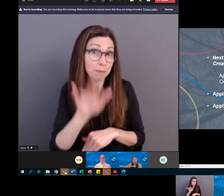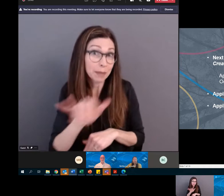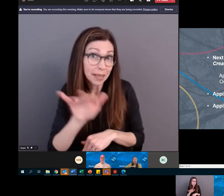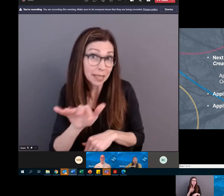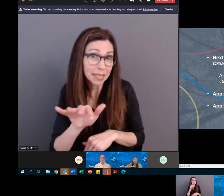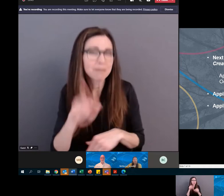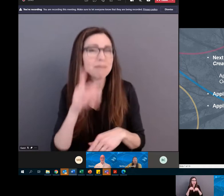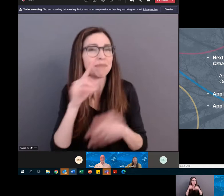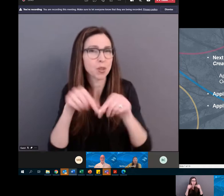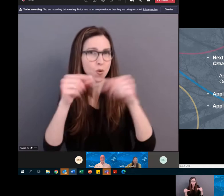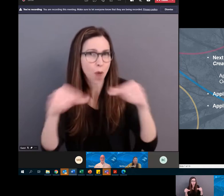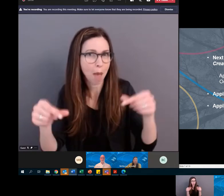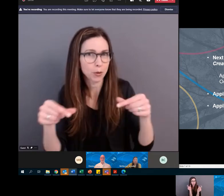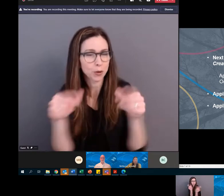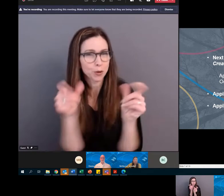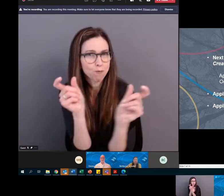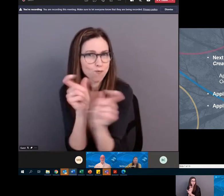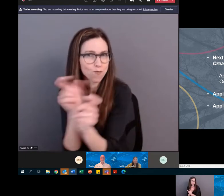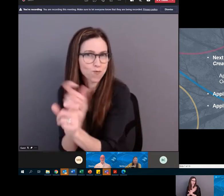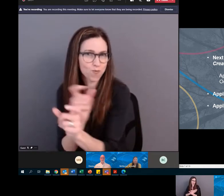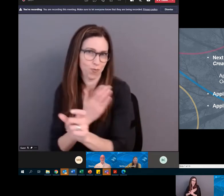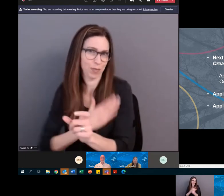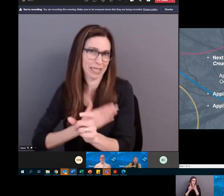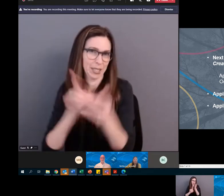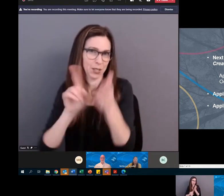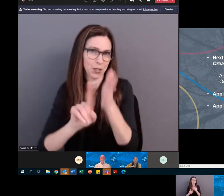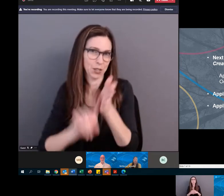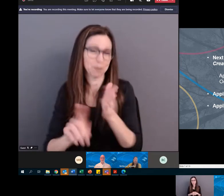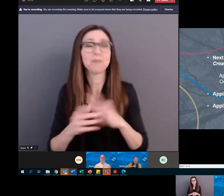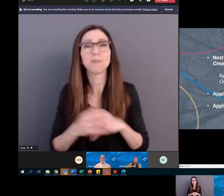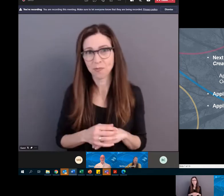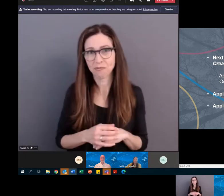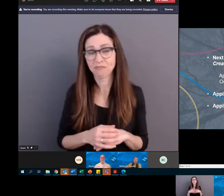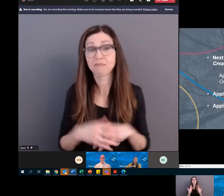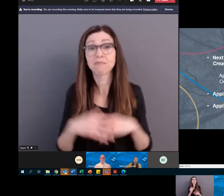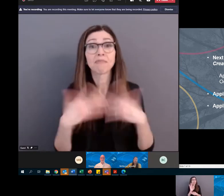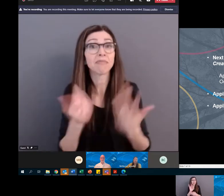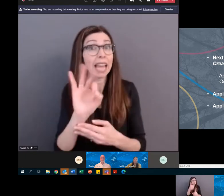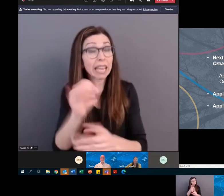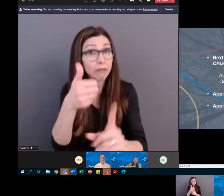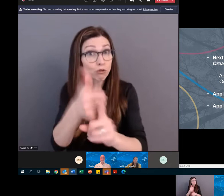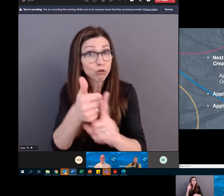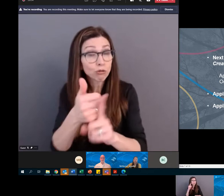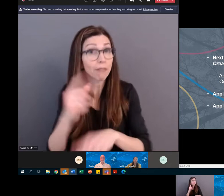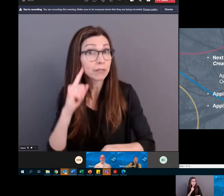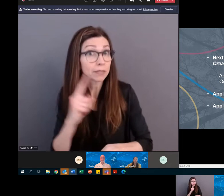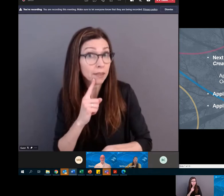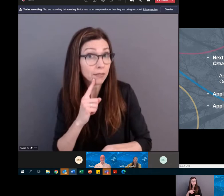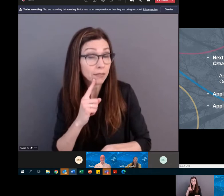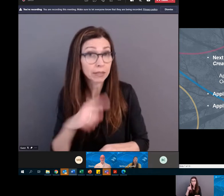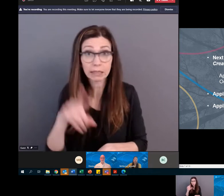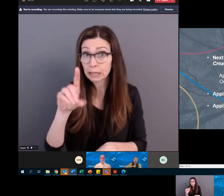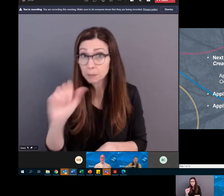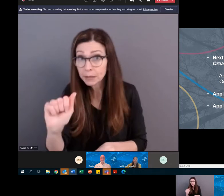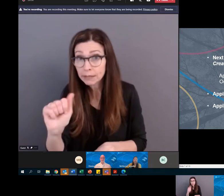For application assistance, this is for individual applicants who are Deaf and or have disabilities, including